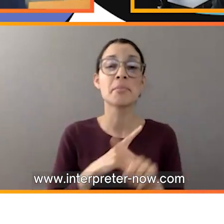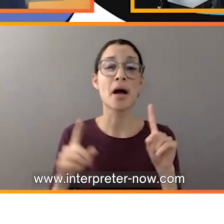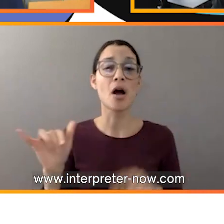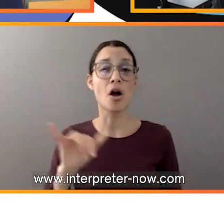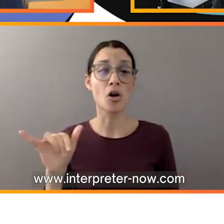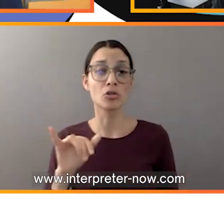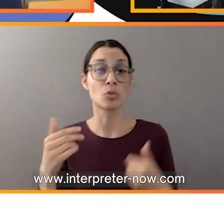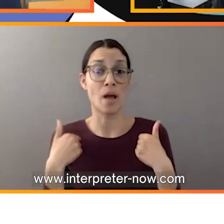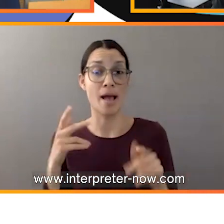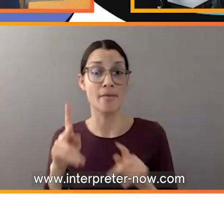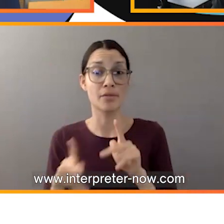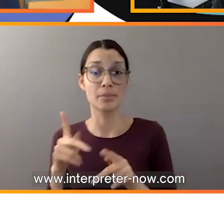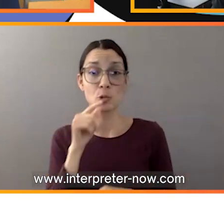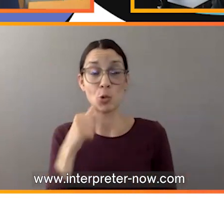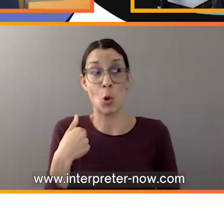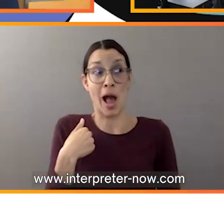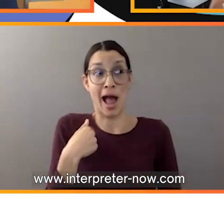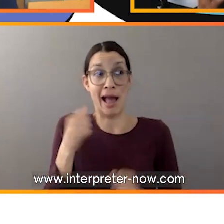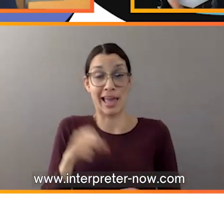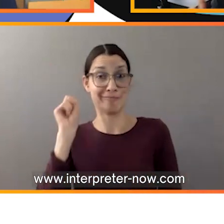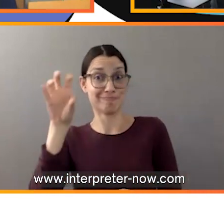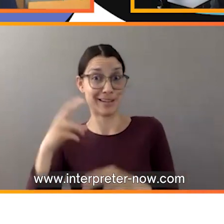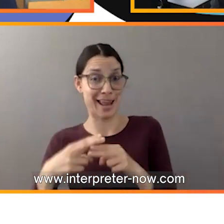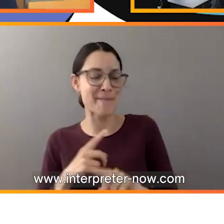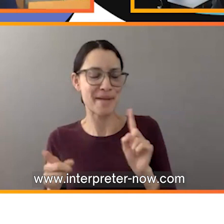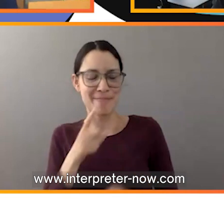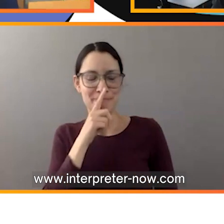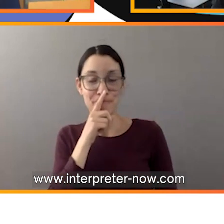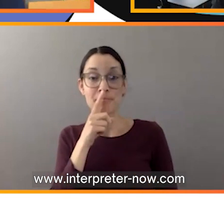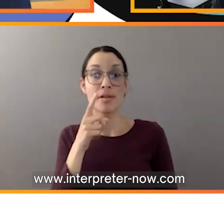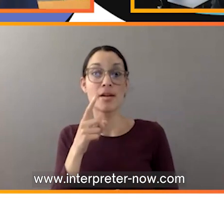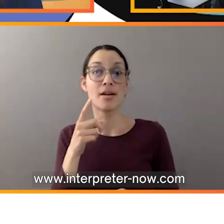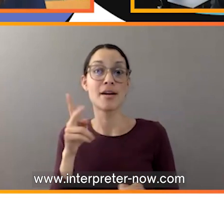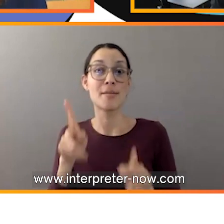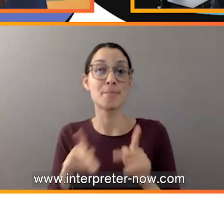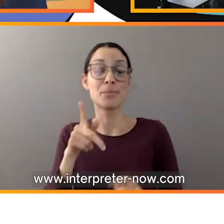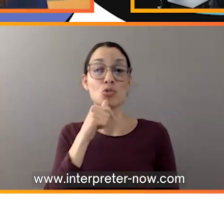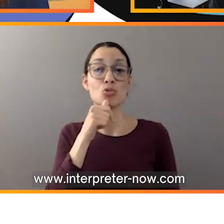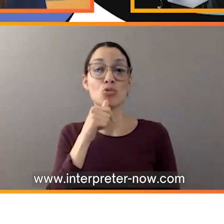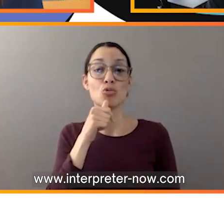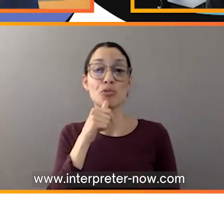So things are better, but there's a lot of work to do still. Yeah.